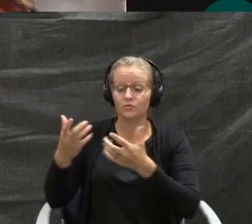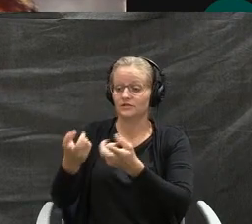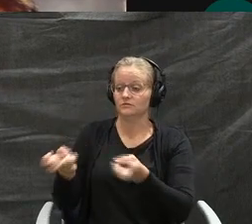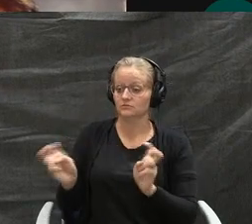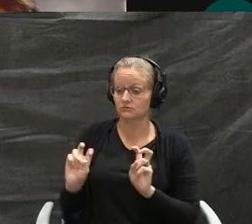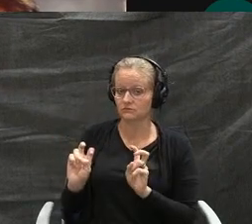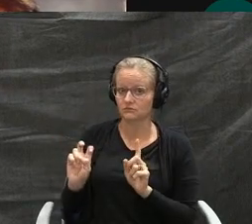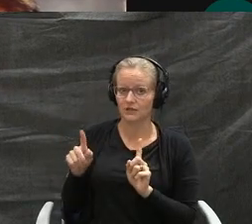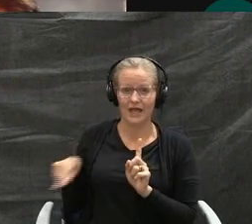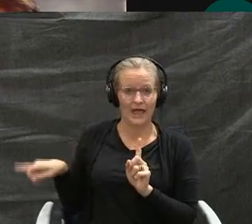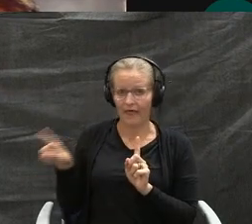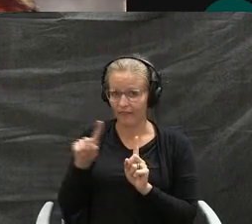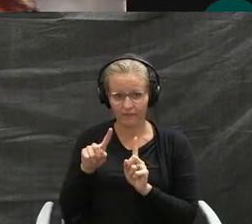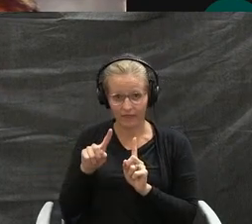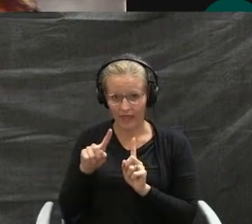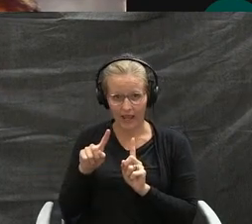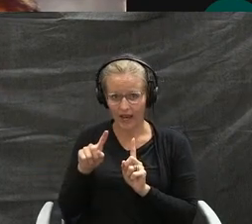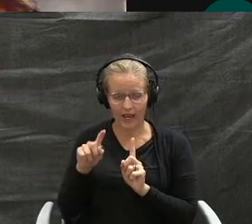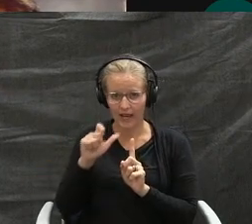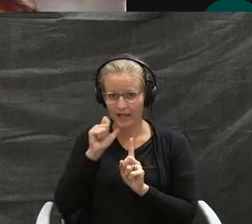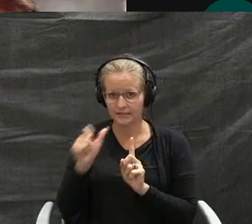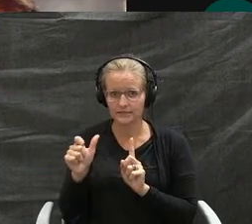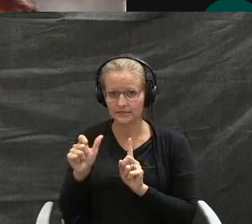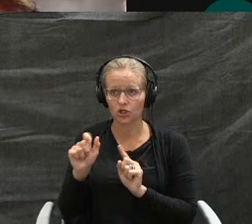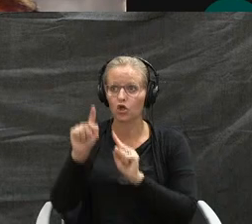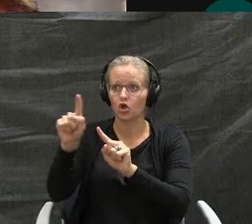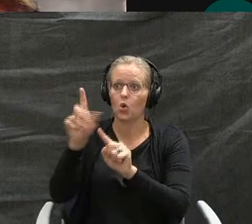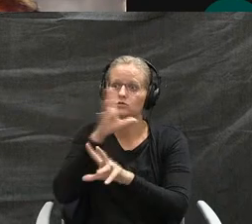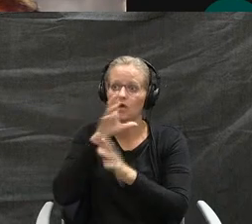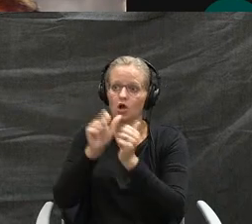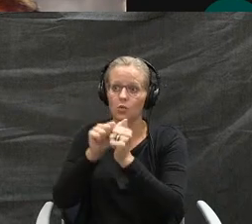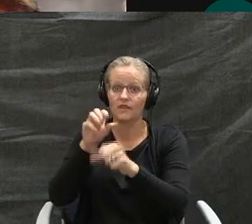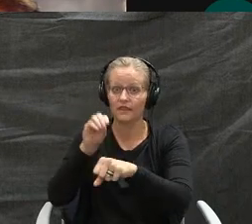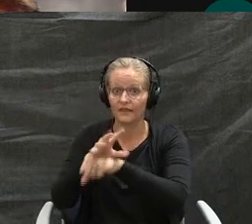counselor. That was the one that they went out and when they had